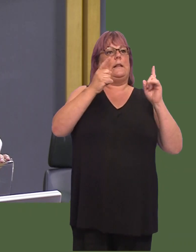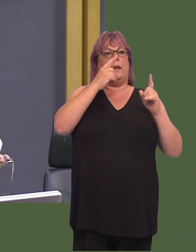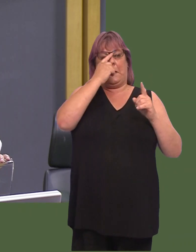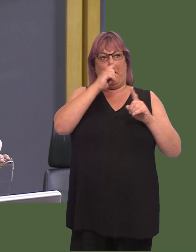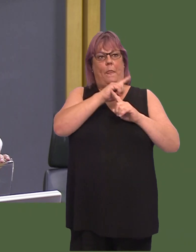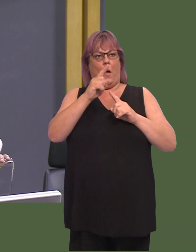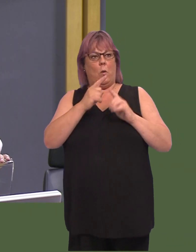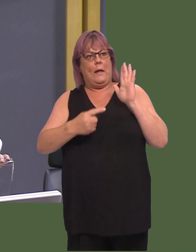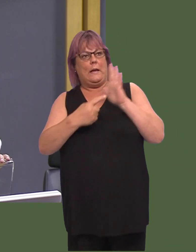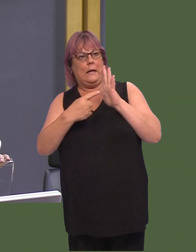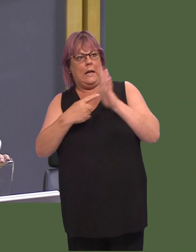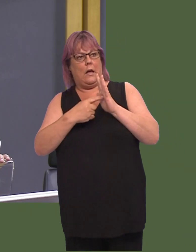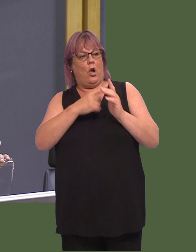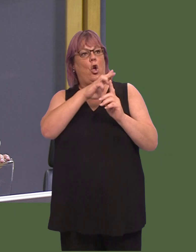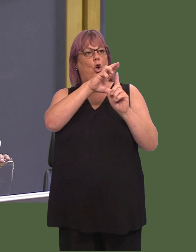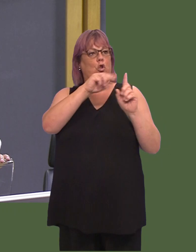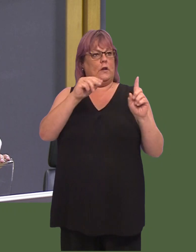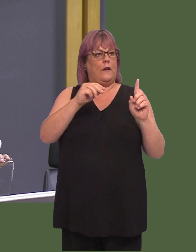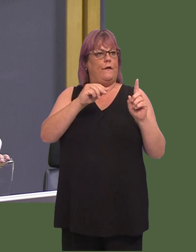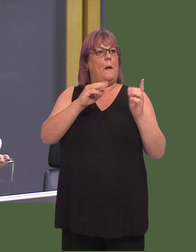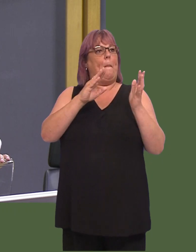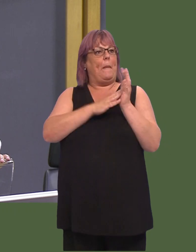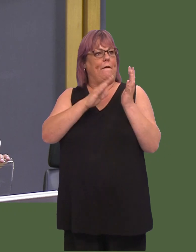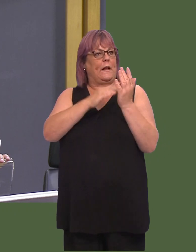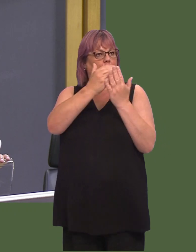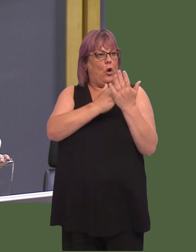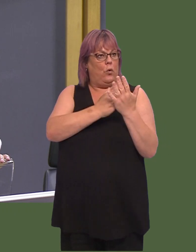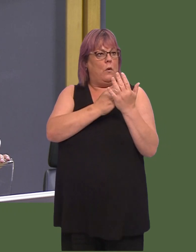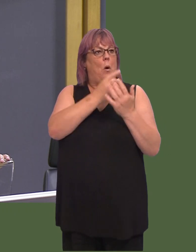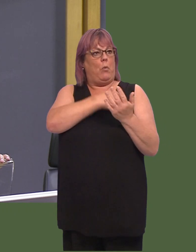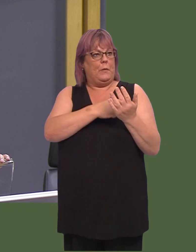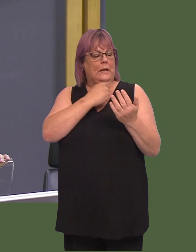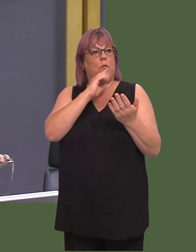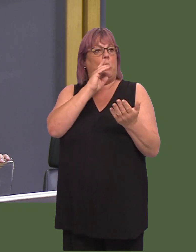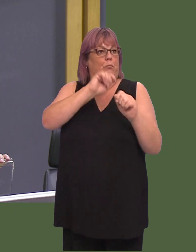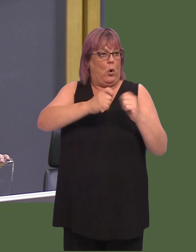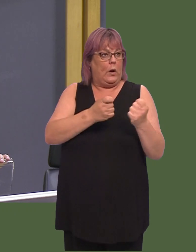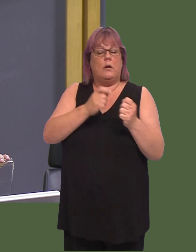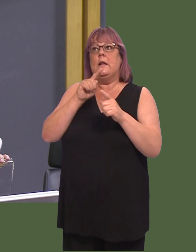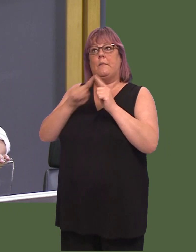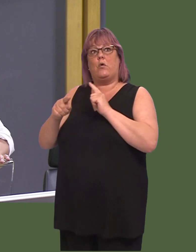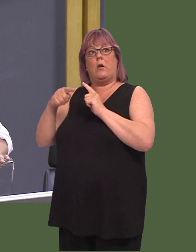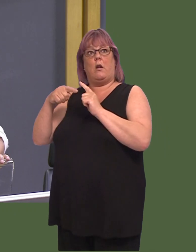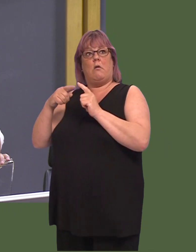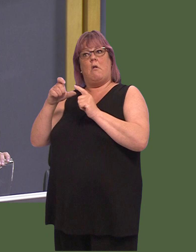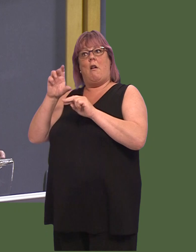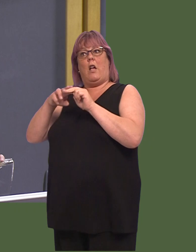though key Conservative manifesto promises were broken, including rail electrification between Cardiff and Swansea.